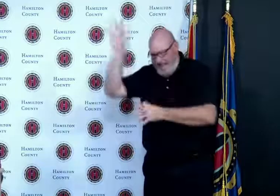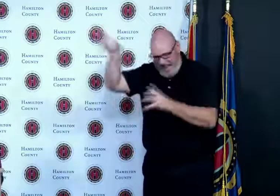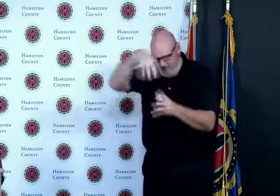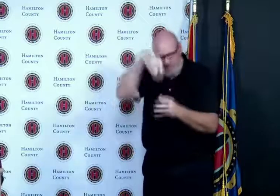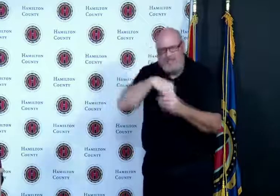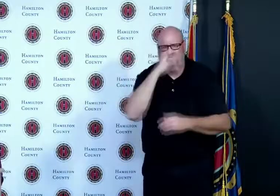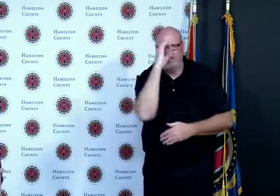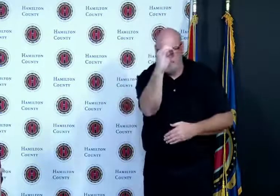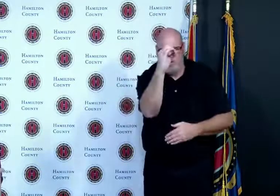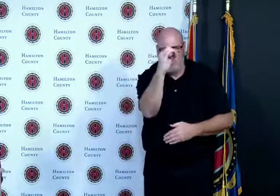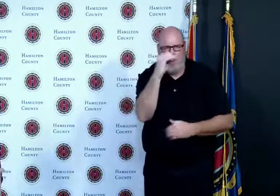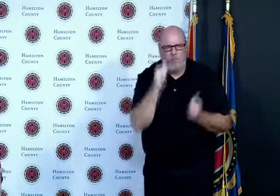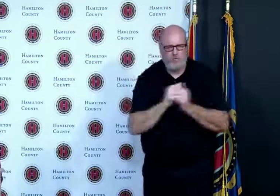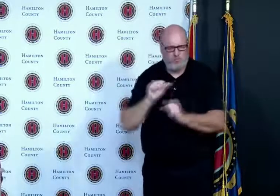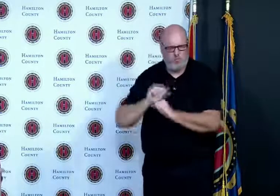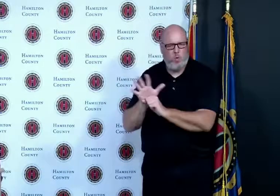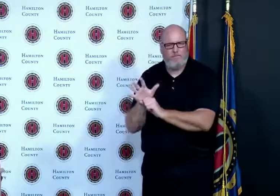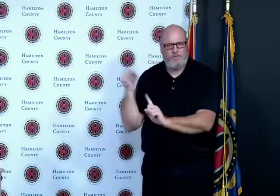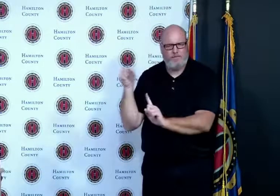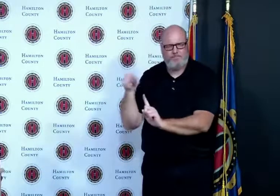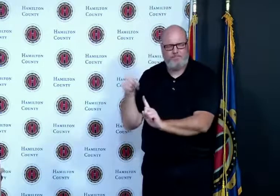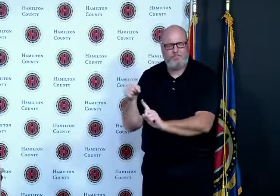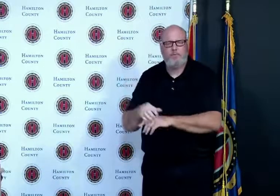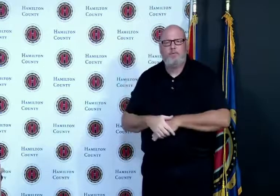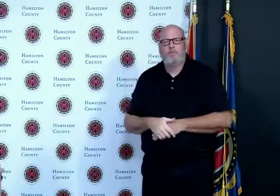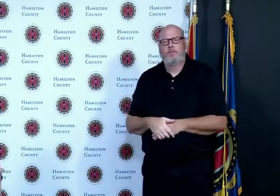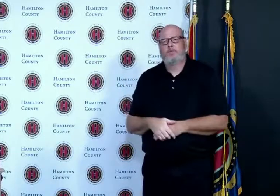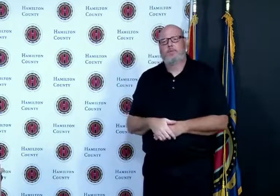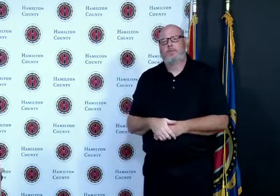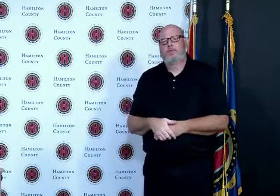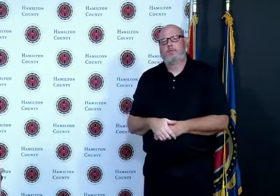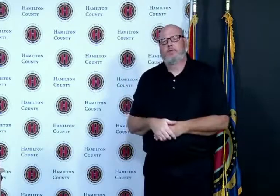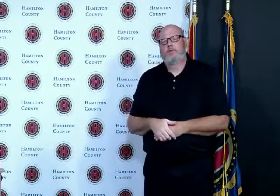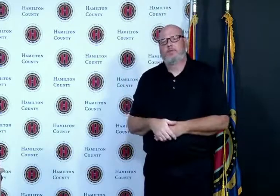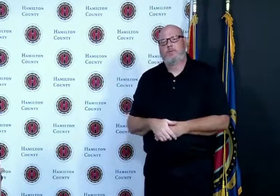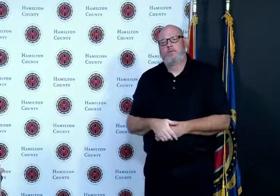and so it's really up to all of us to do our part to get vaccinated to keep ourselves safe